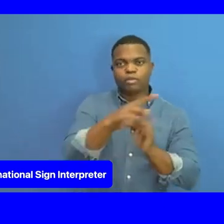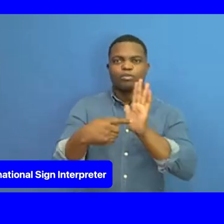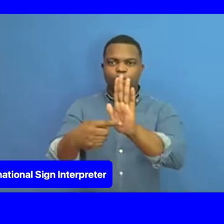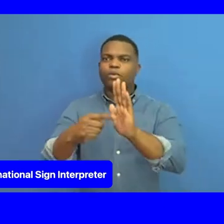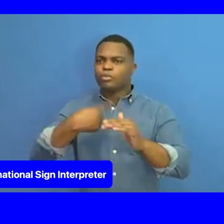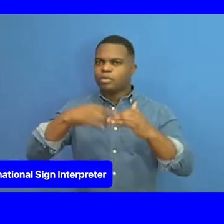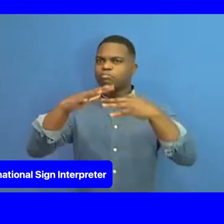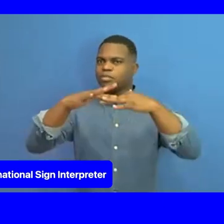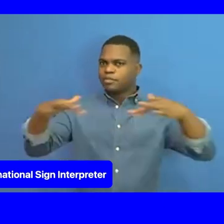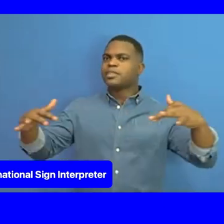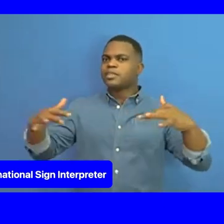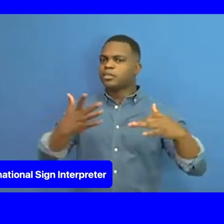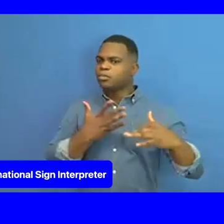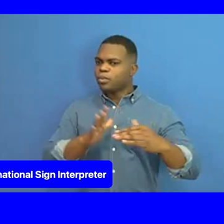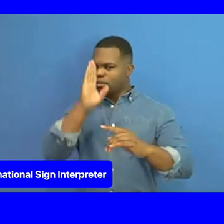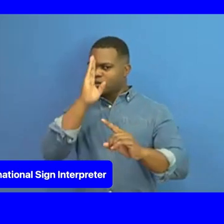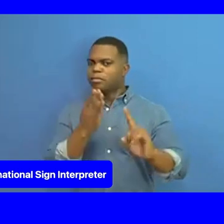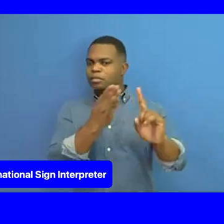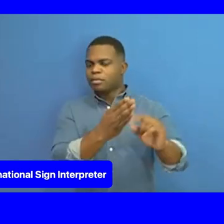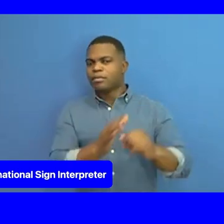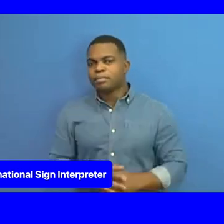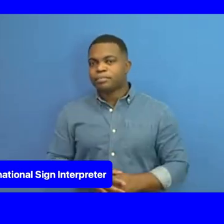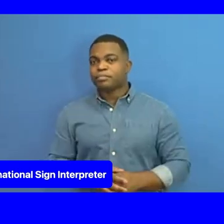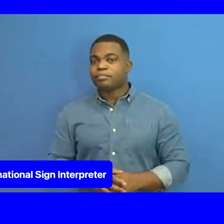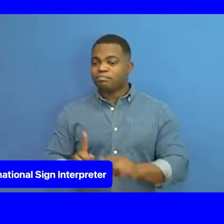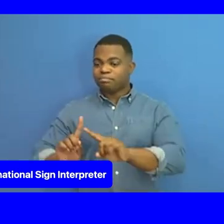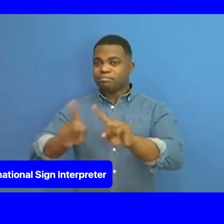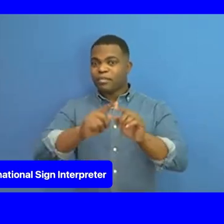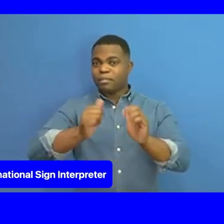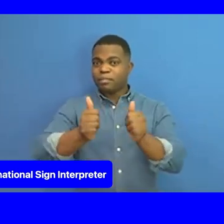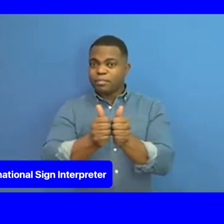45 artistic works 250 times across more than 90 locations.